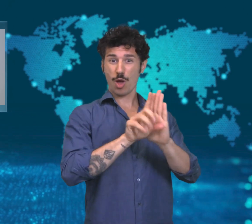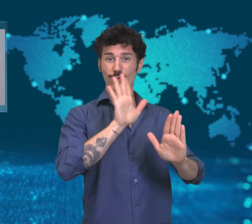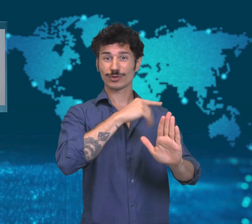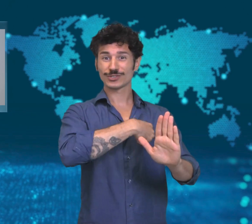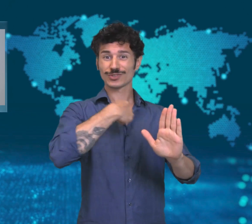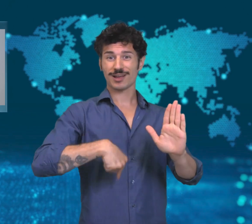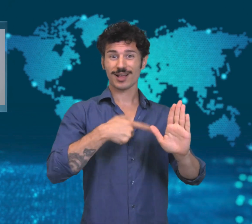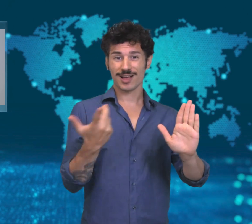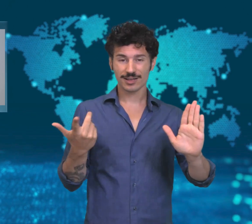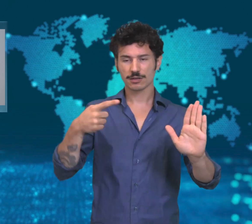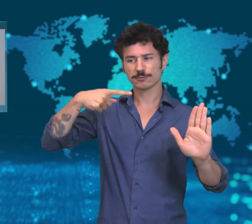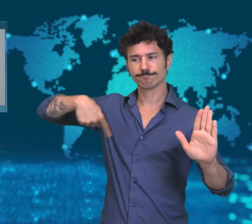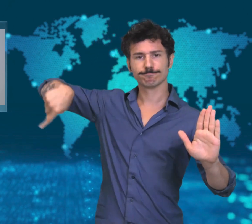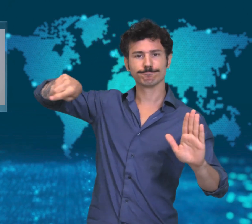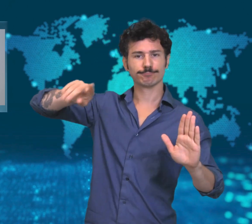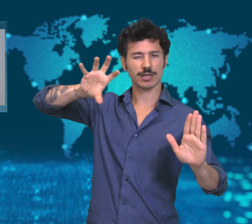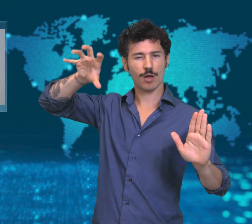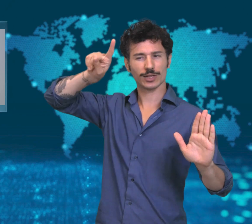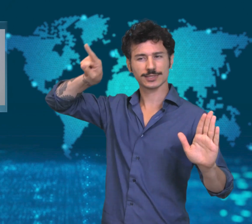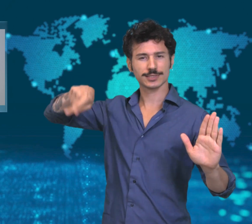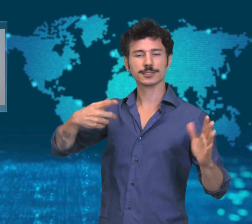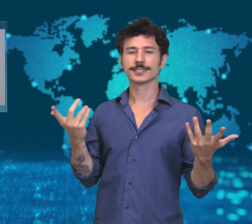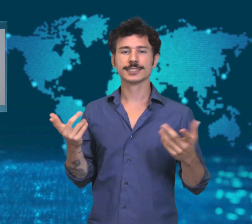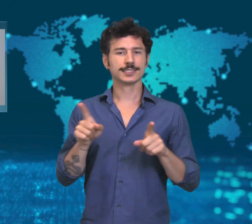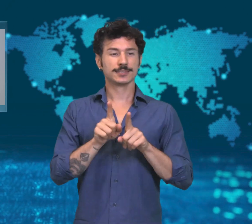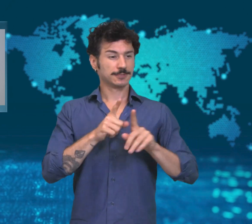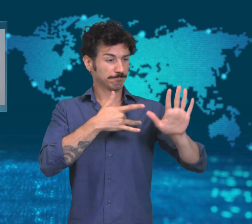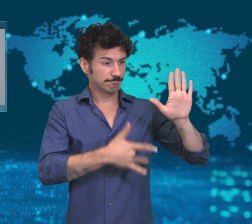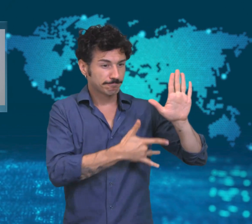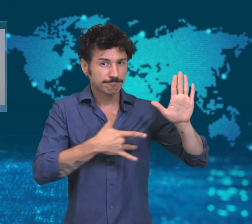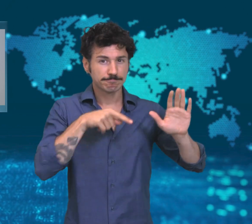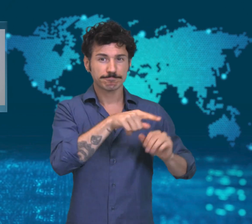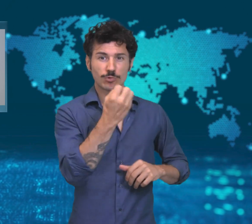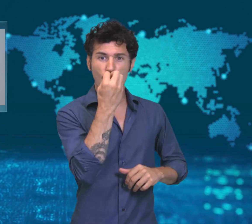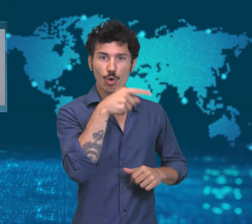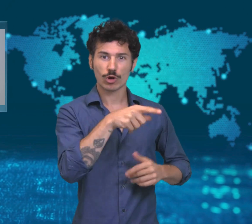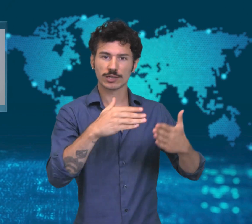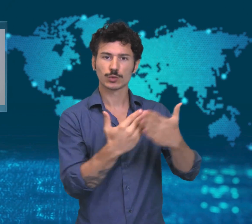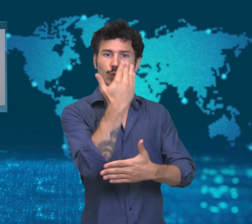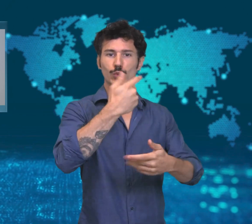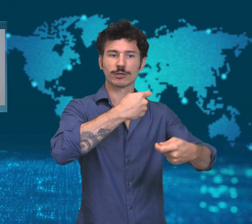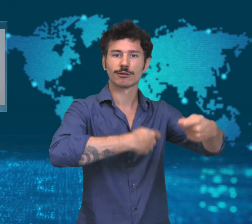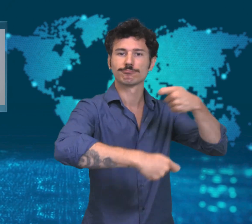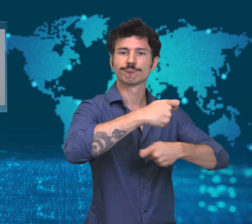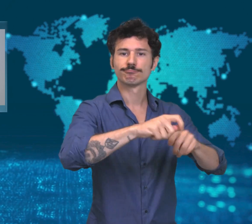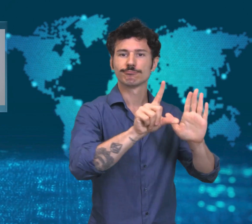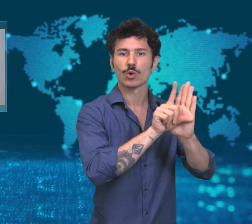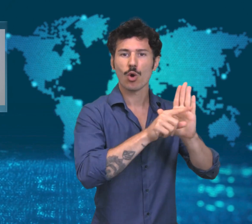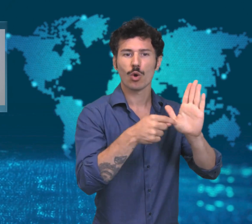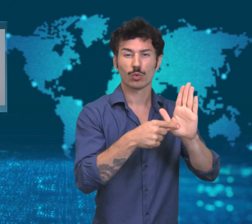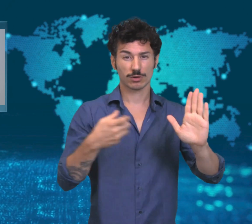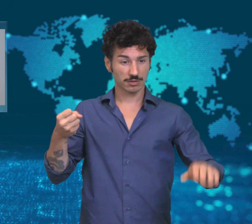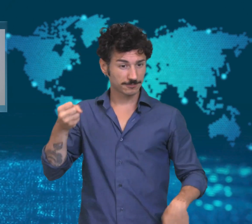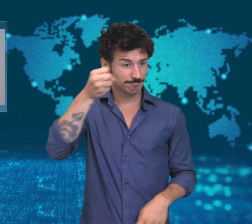they no longer trust that Hong Kong’s legal system will oversee the